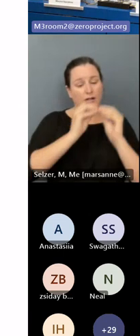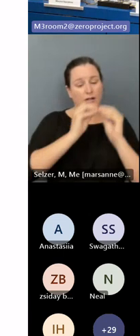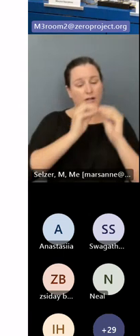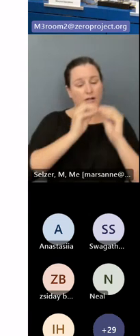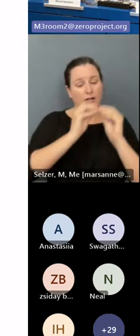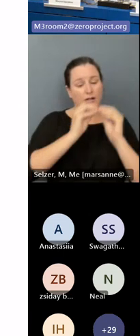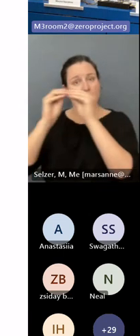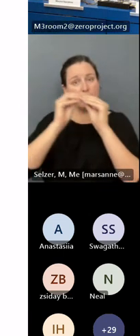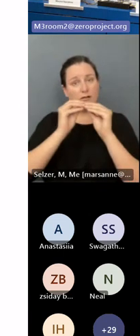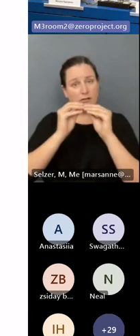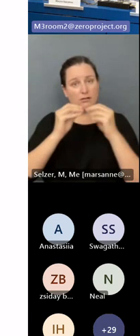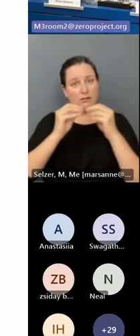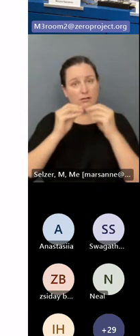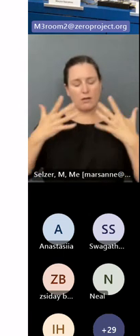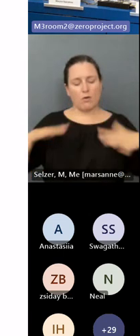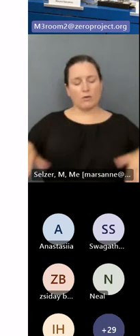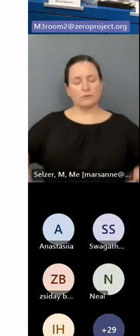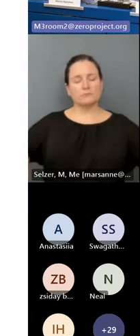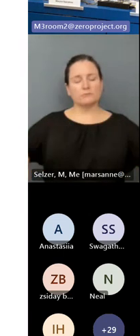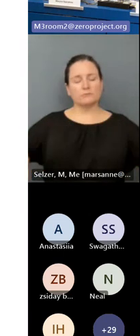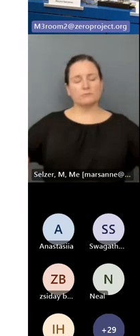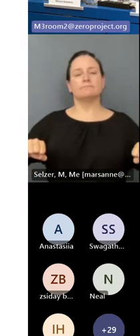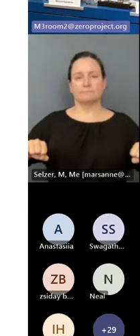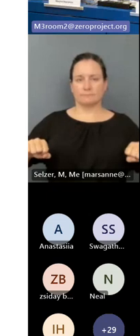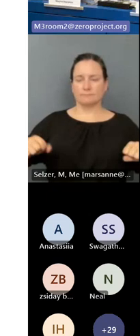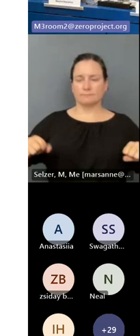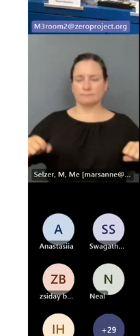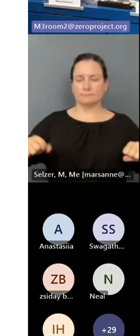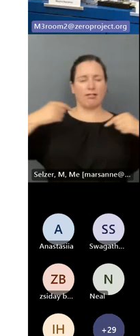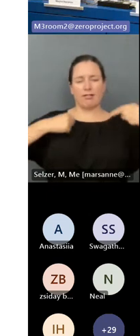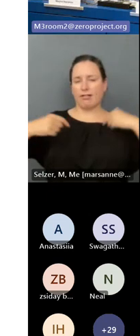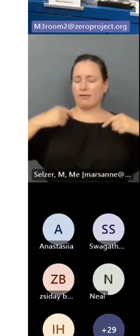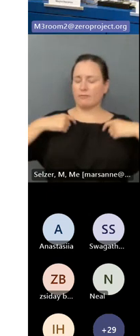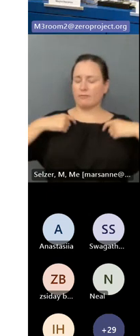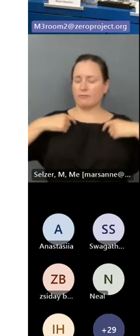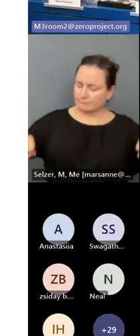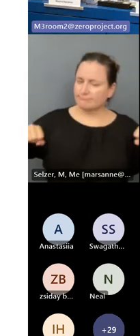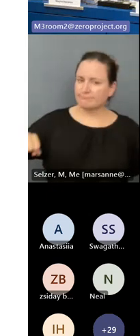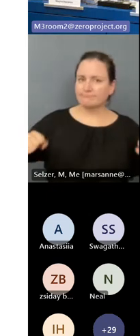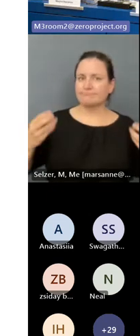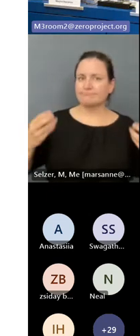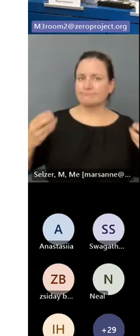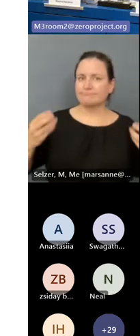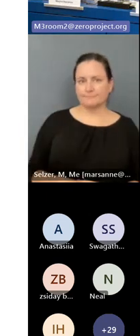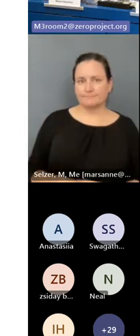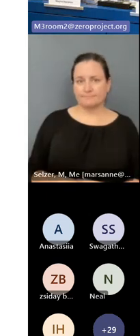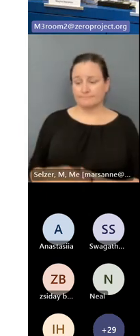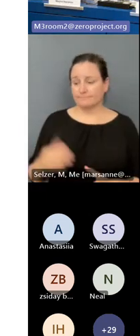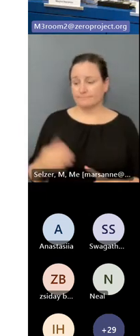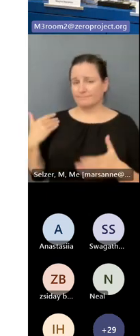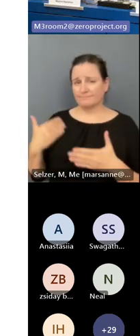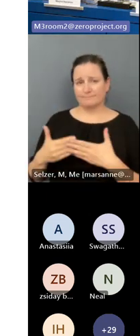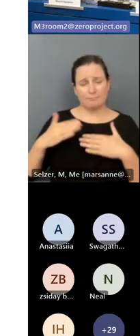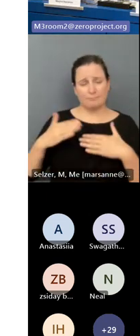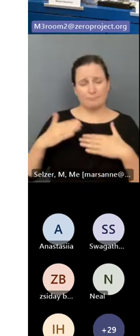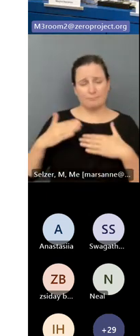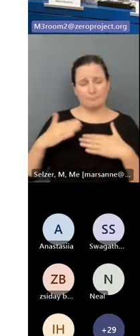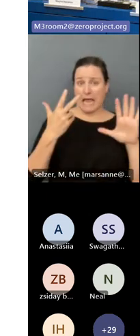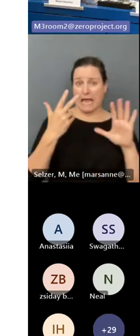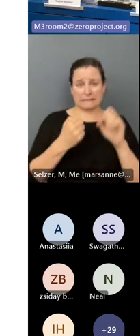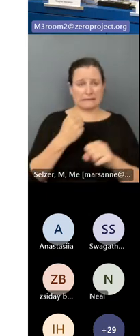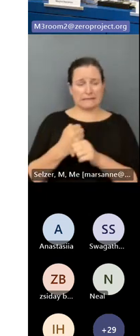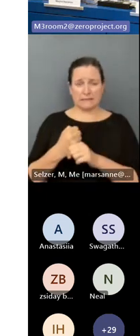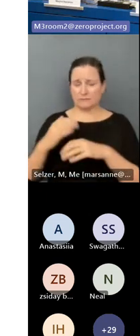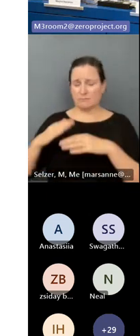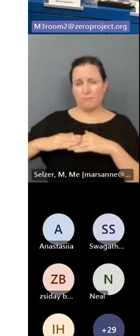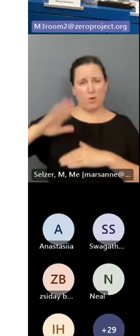crisis. We have been fighting for more than eight years now, this week, on 21 February,